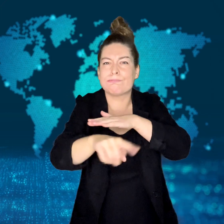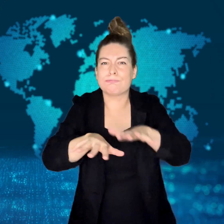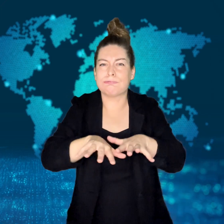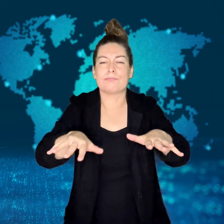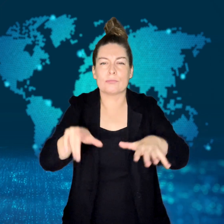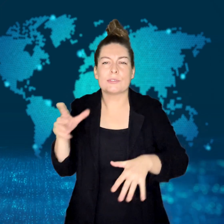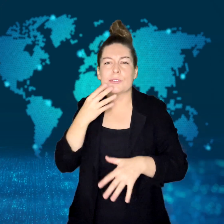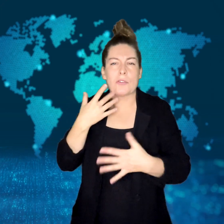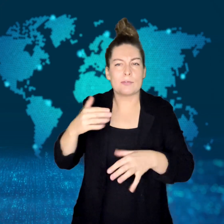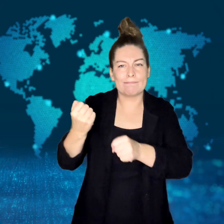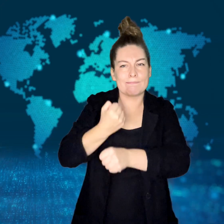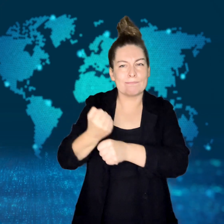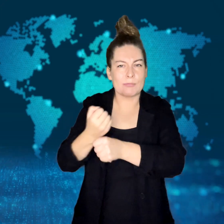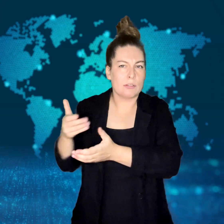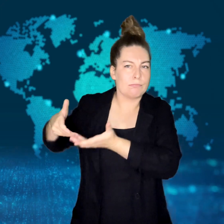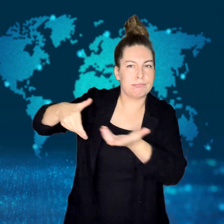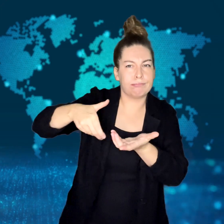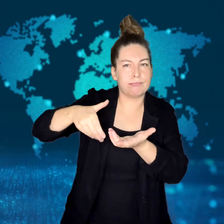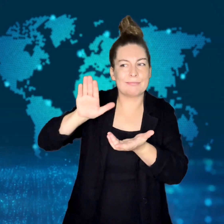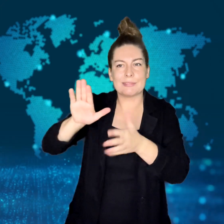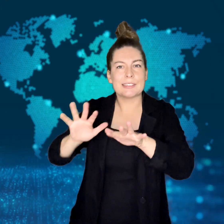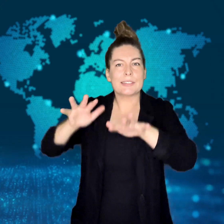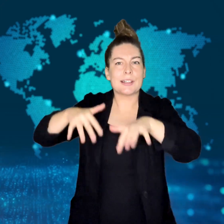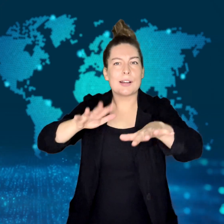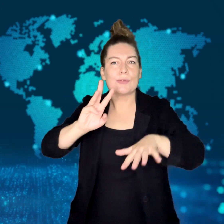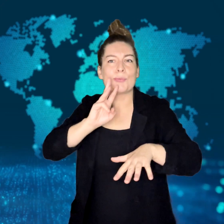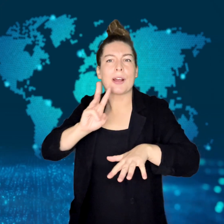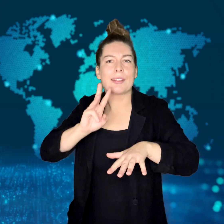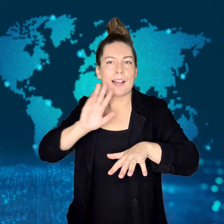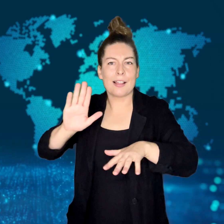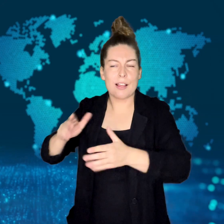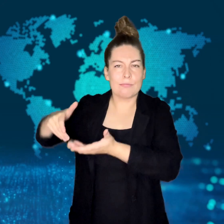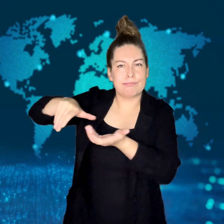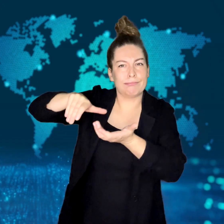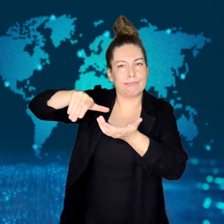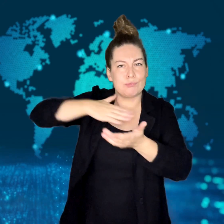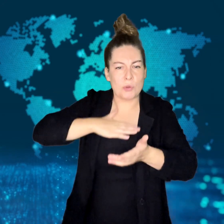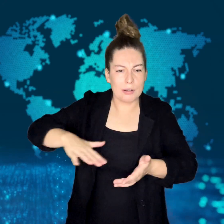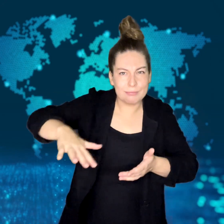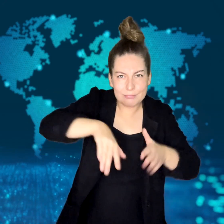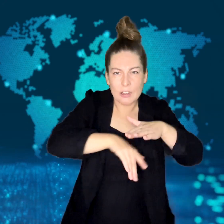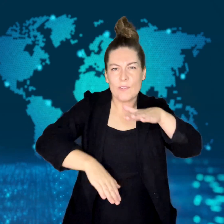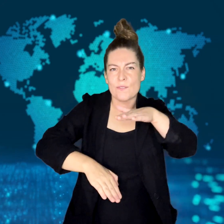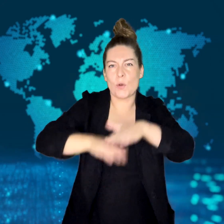Few tunnels have been flooded with seawater. If a successful tactic,